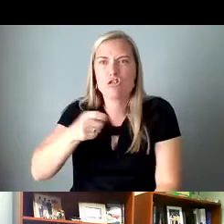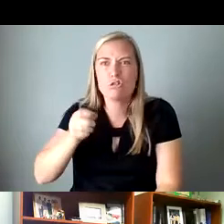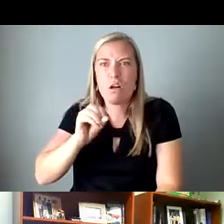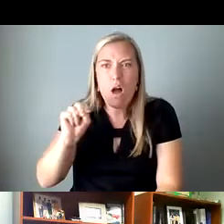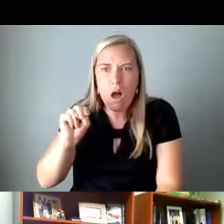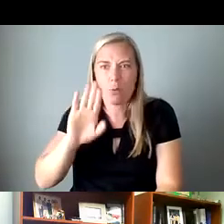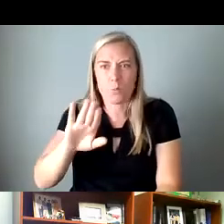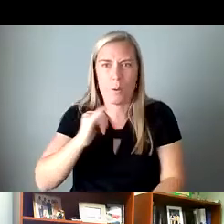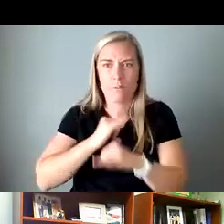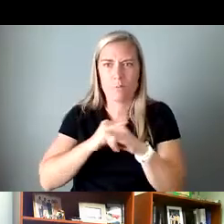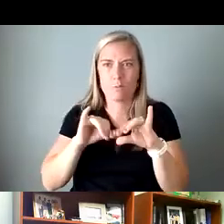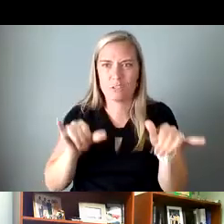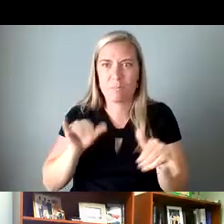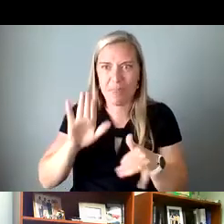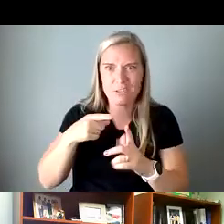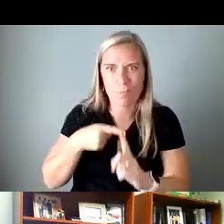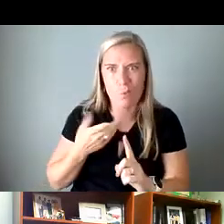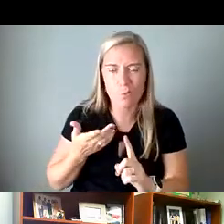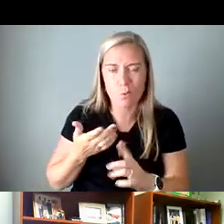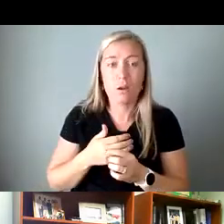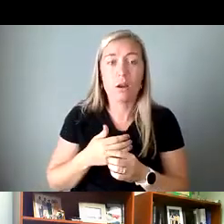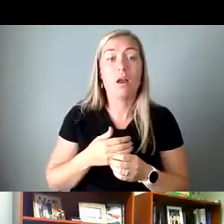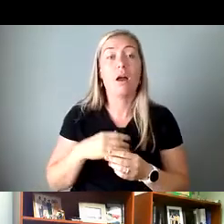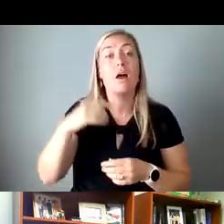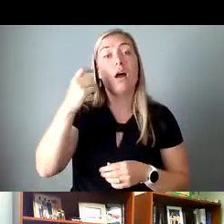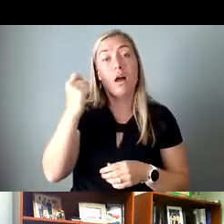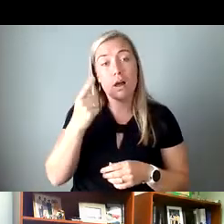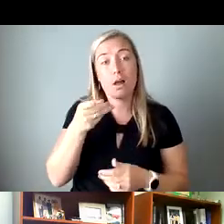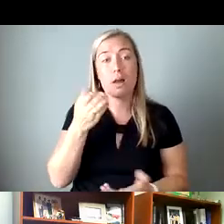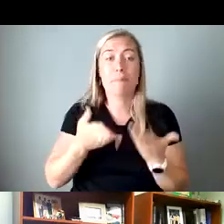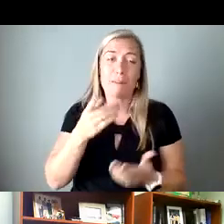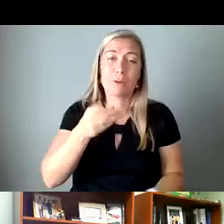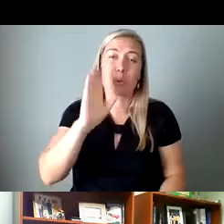Part of that turning on can be mild inflammation, which presents itself as injection